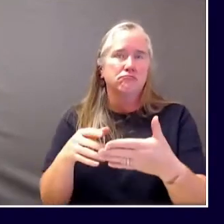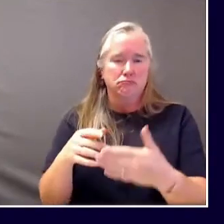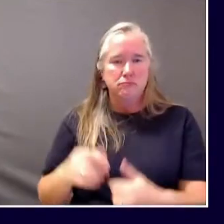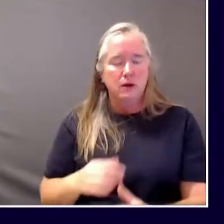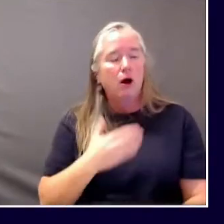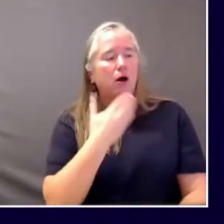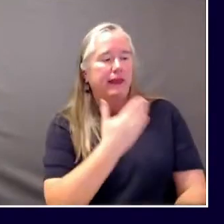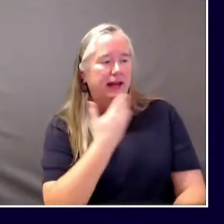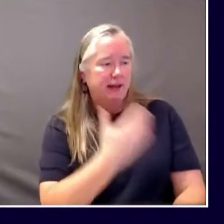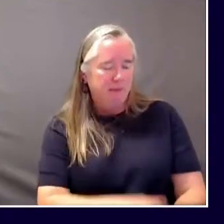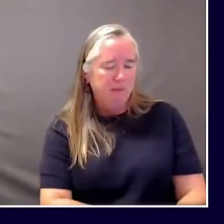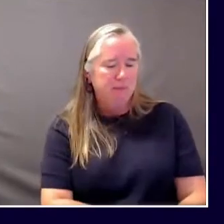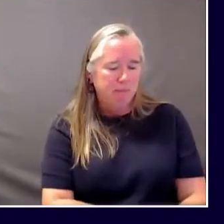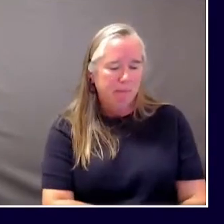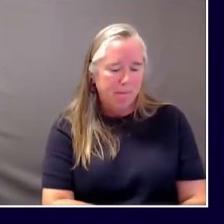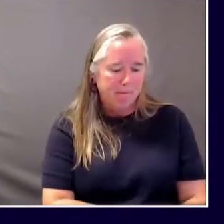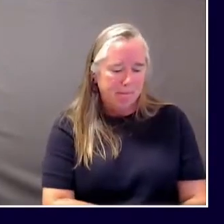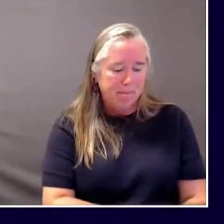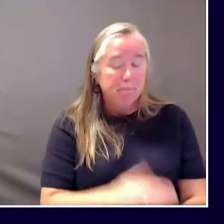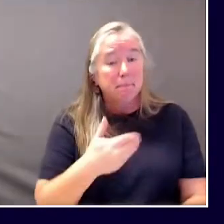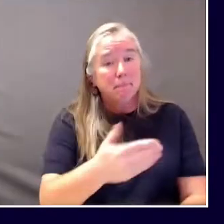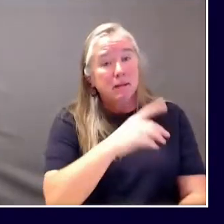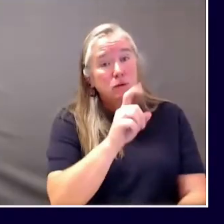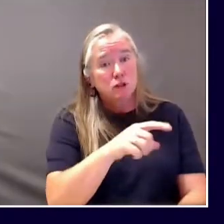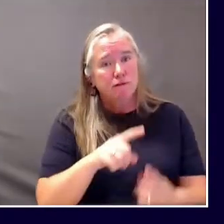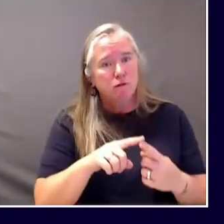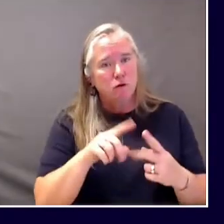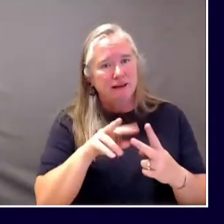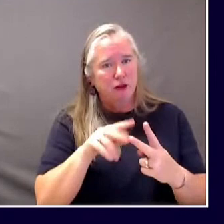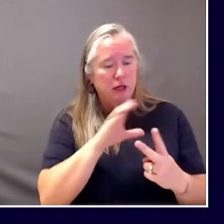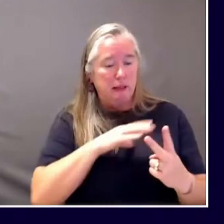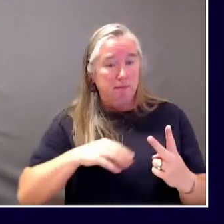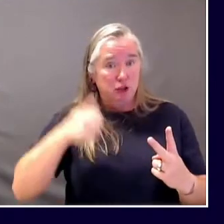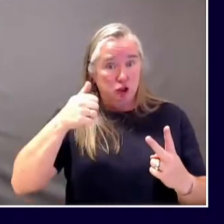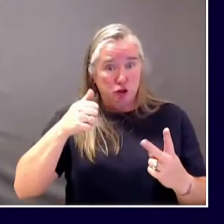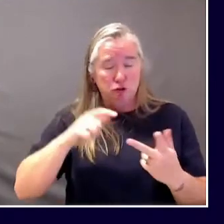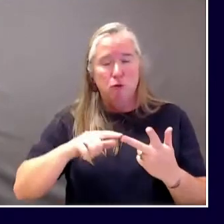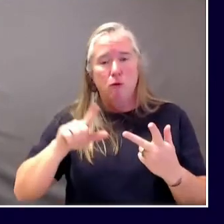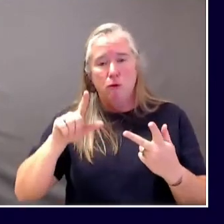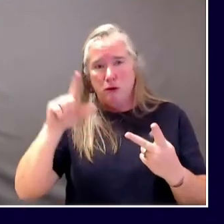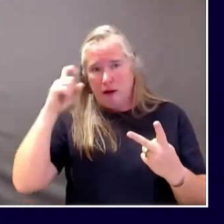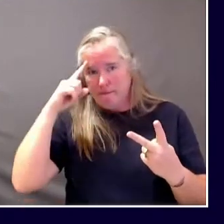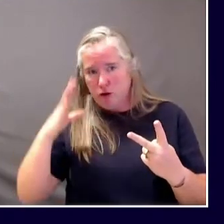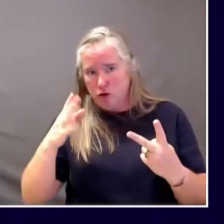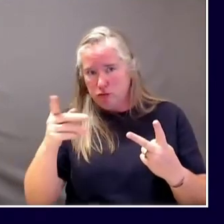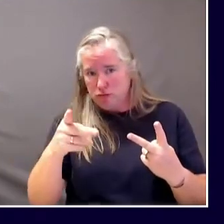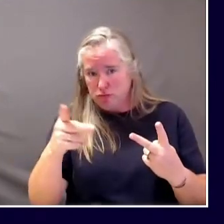I don't know I think the six questions either for